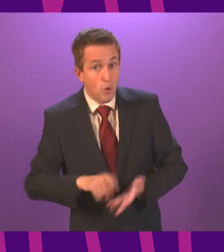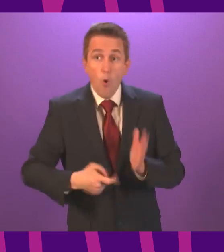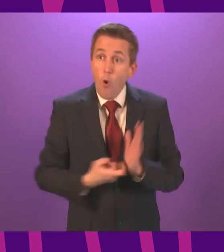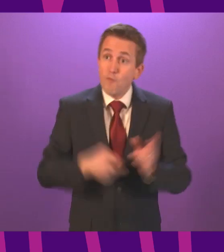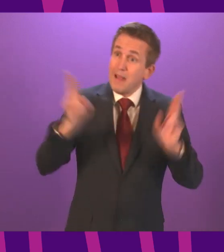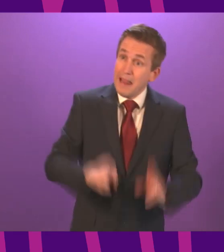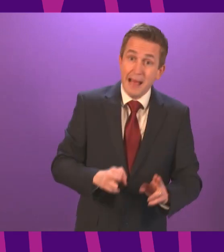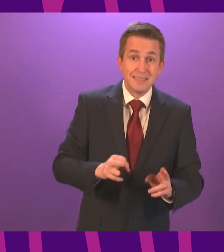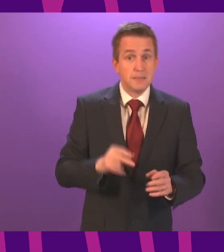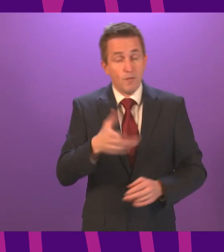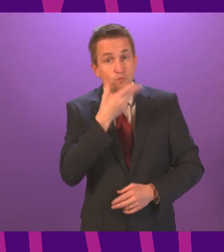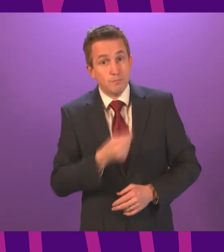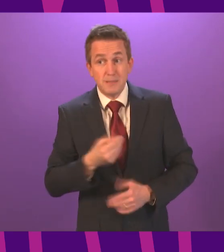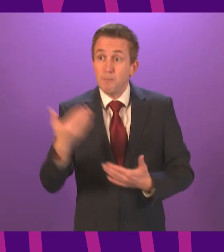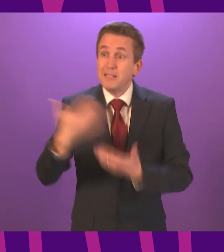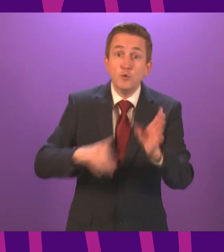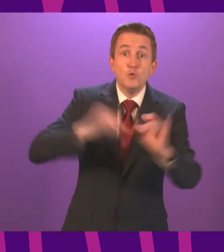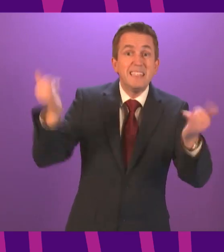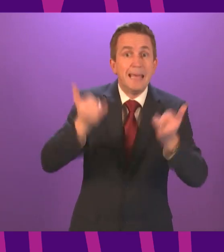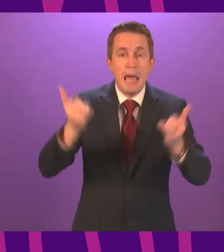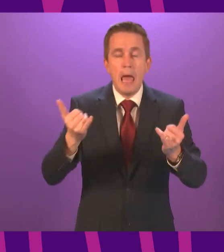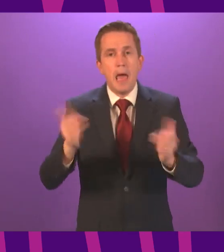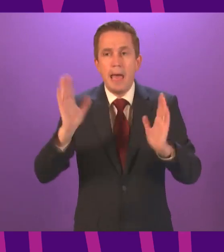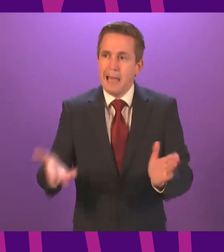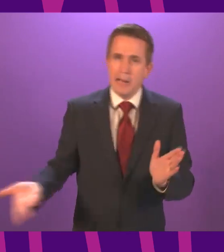Whether it is, as the SAGE team advises us, five days of restrictions for one day of relaxation